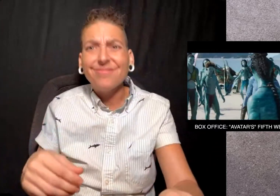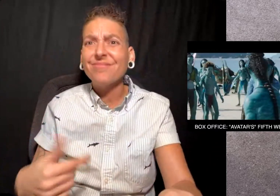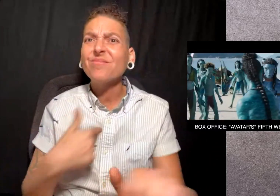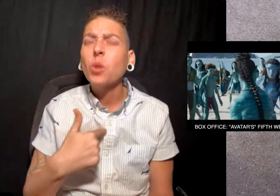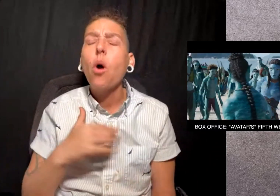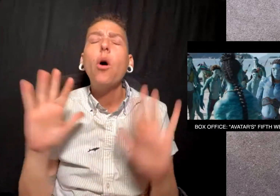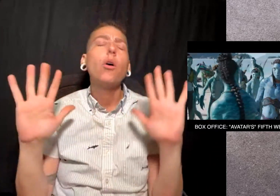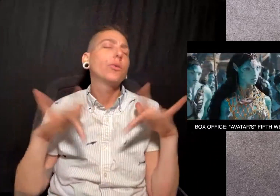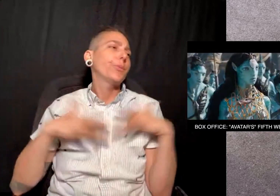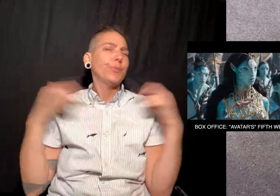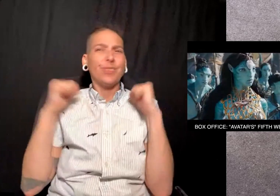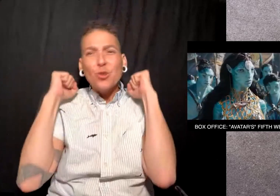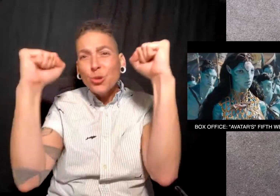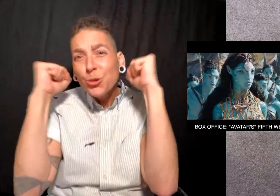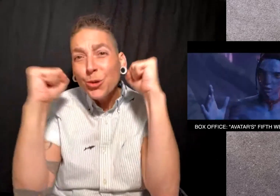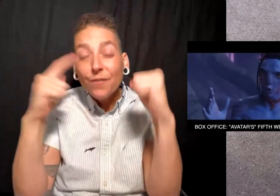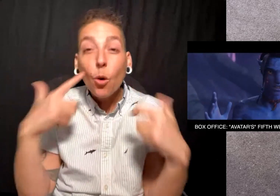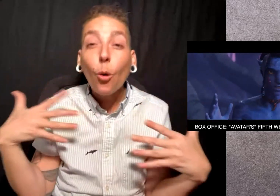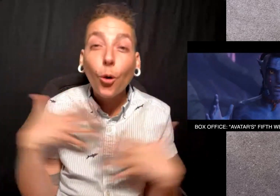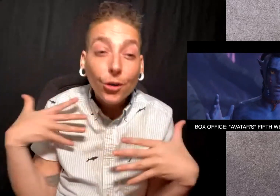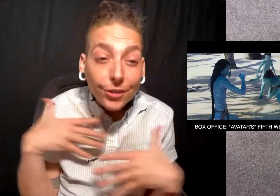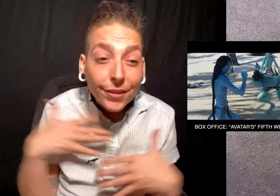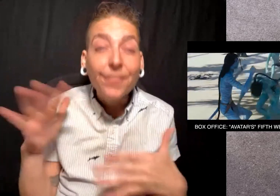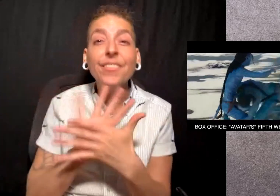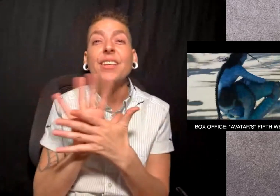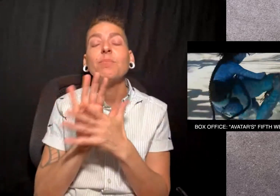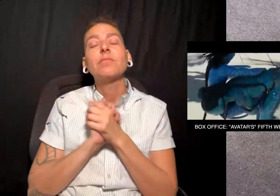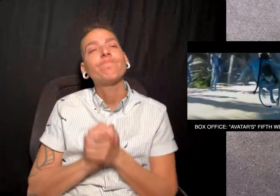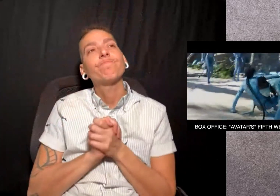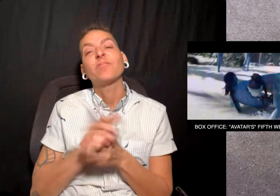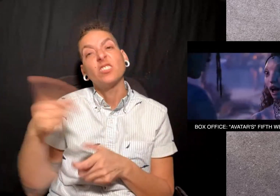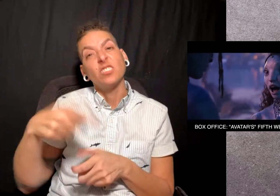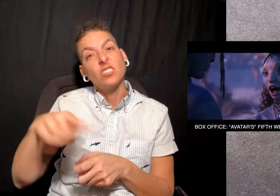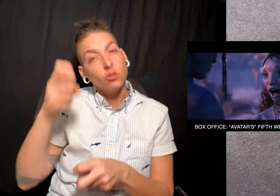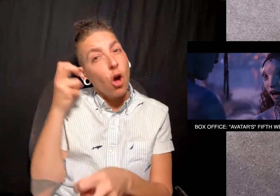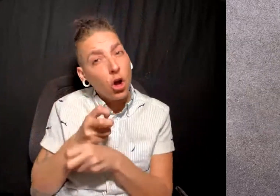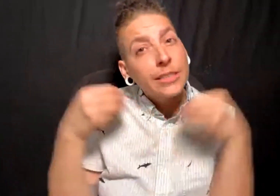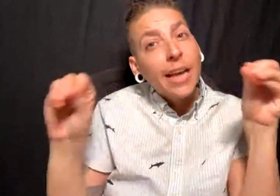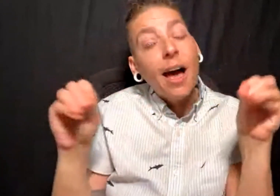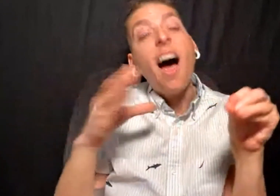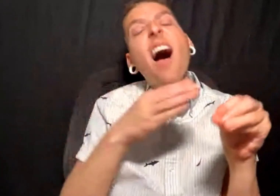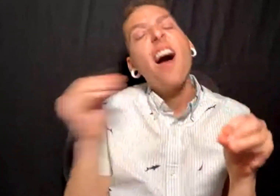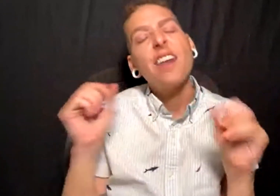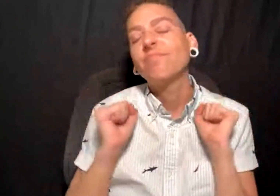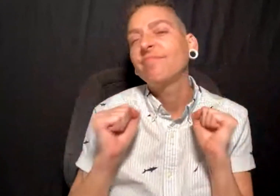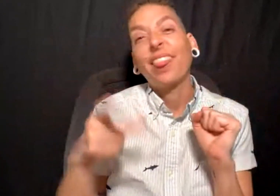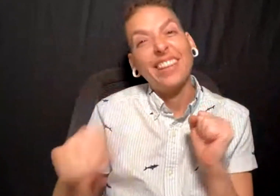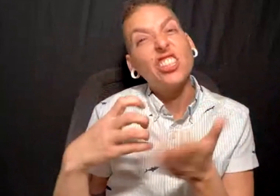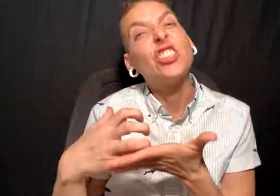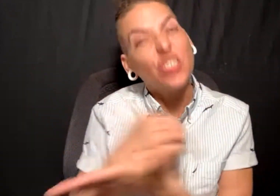I'm thrilled for that to see a horror film it's hard to sell horror films these days